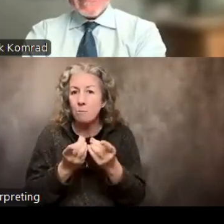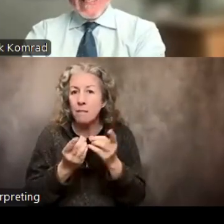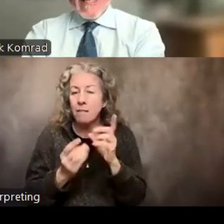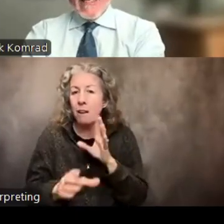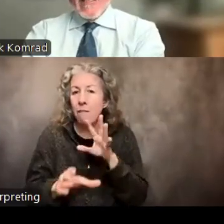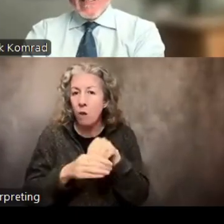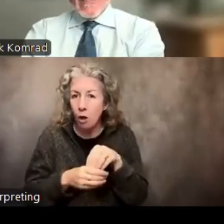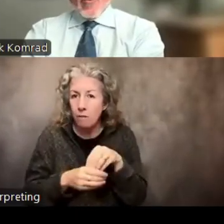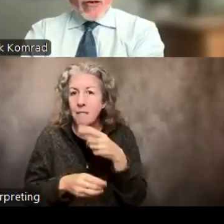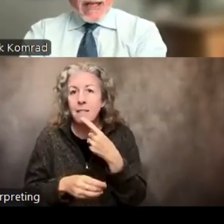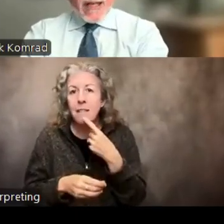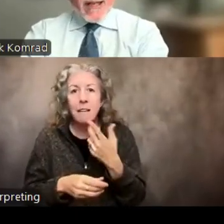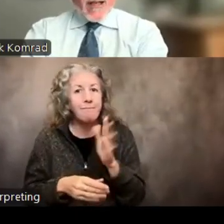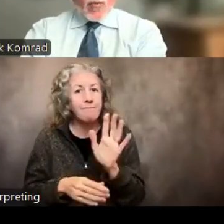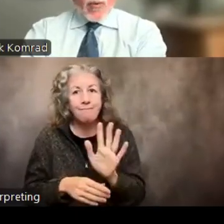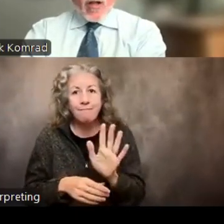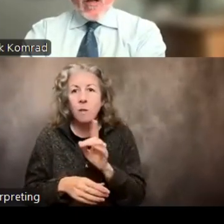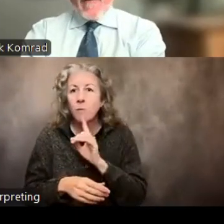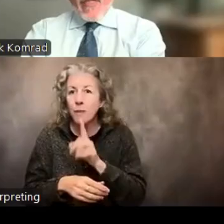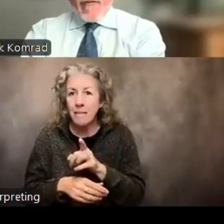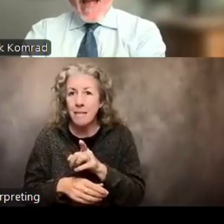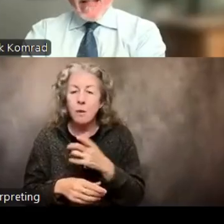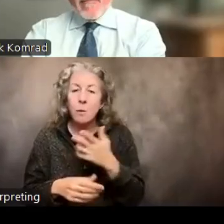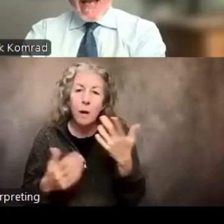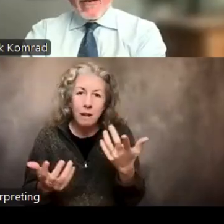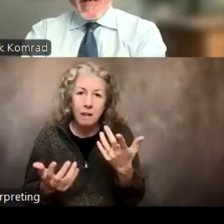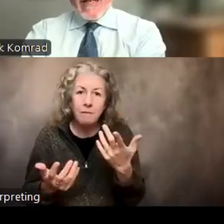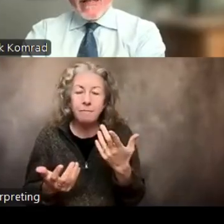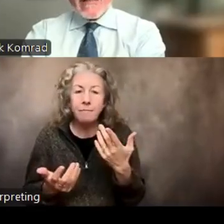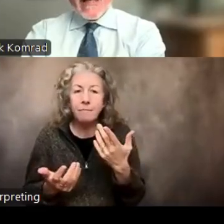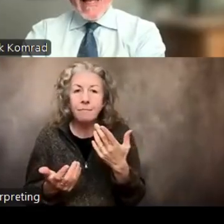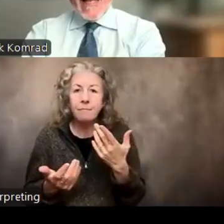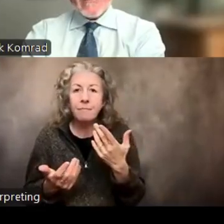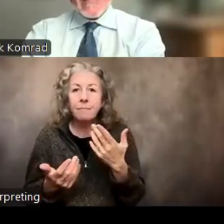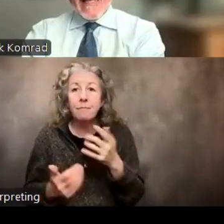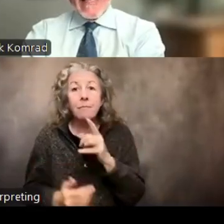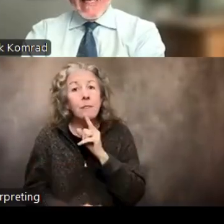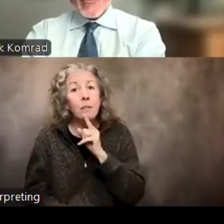said, really, well, the fact of the matter is that psychiatric